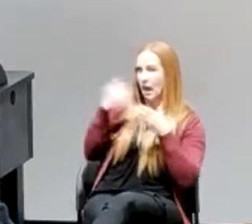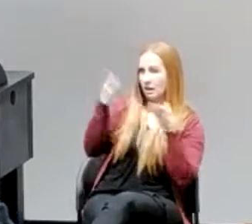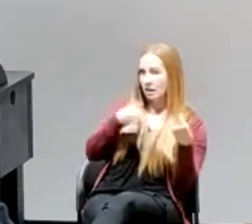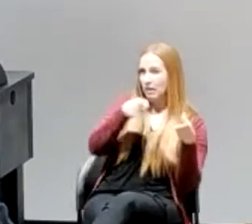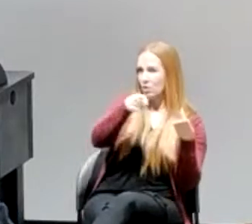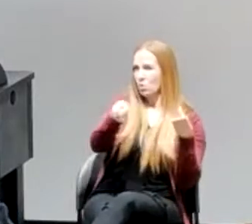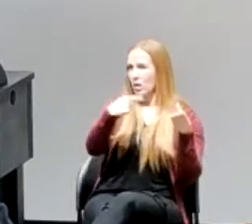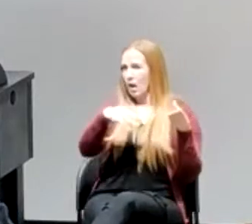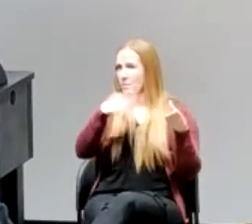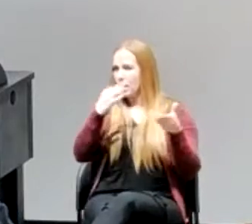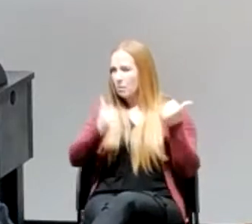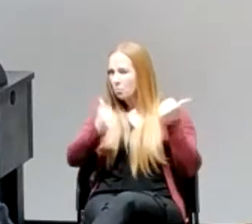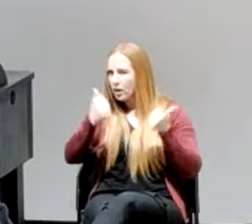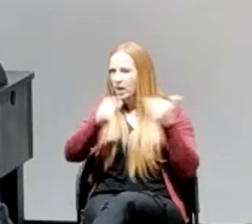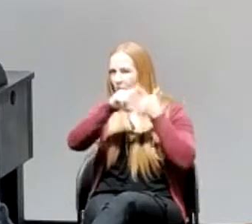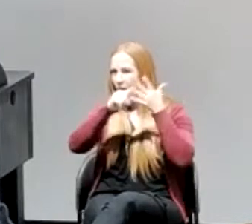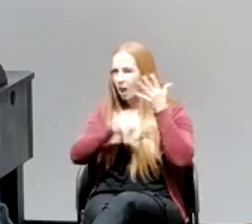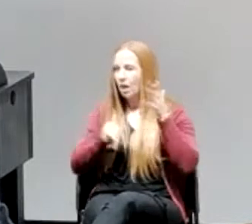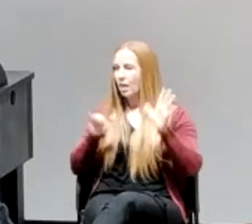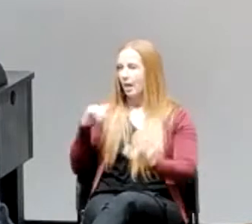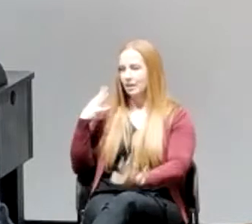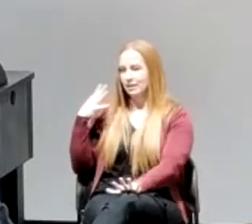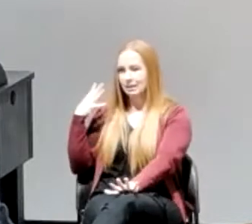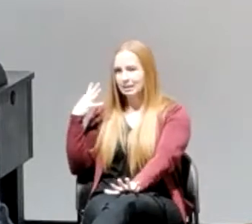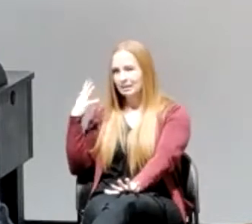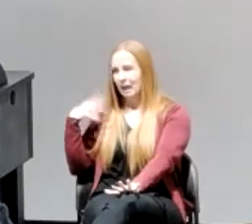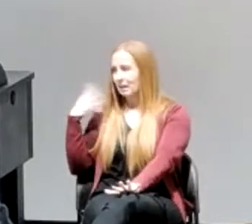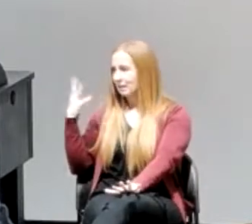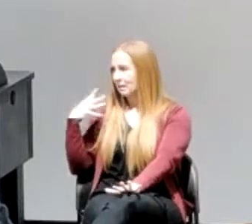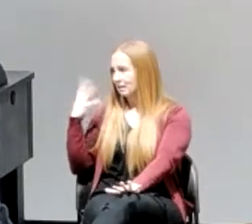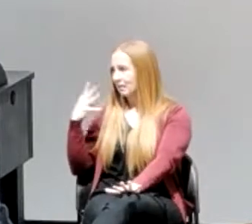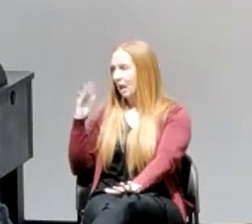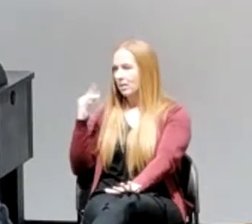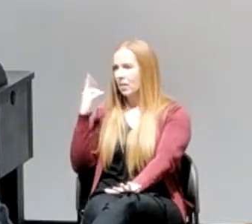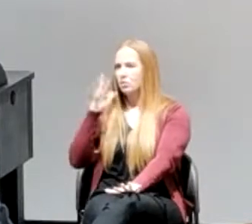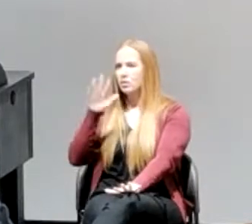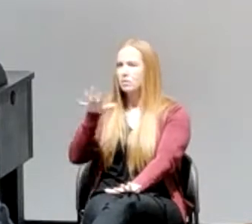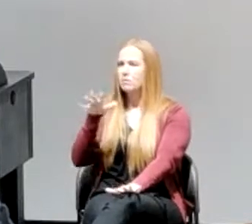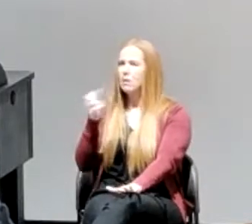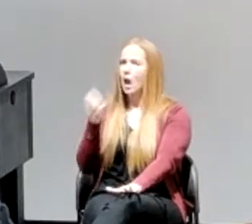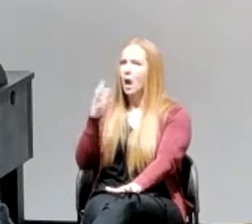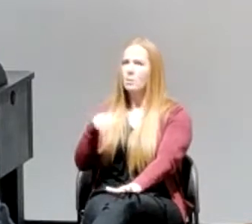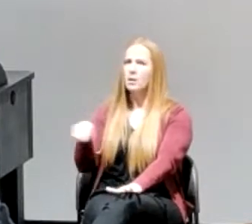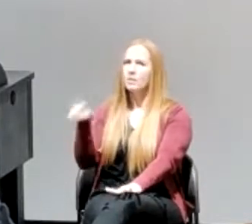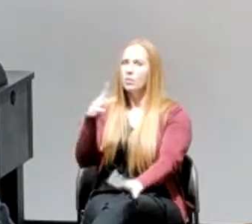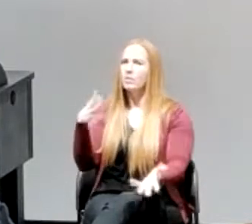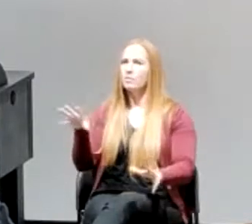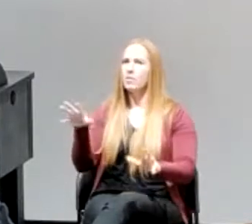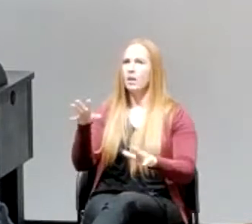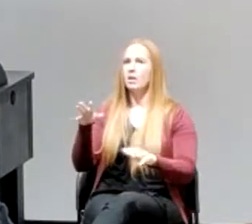professionally for many years which is to become a care salesman. What morning or afternoon be better for you? Can I deliberate it?